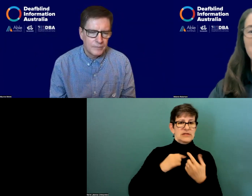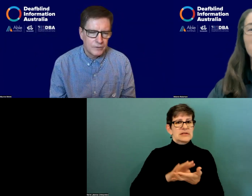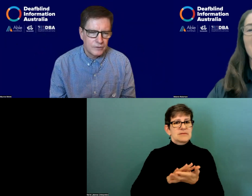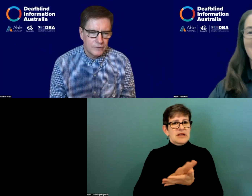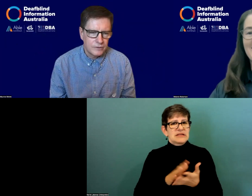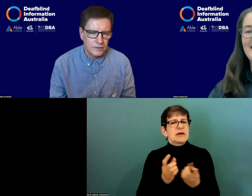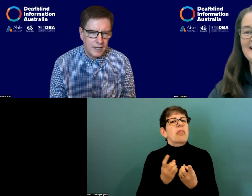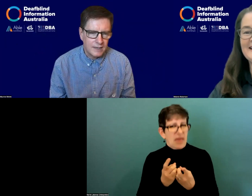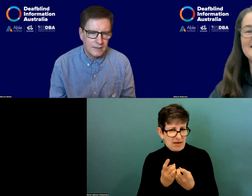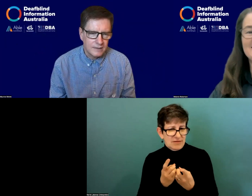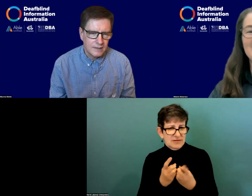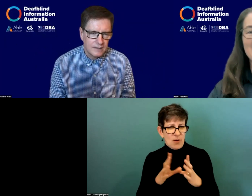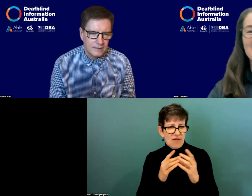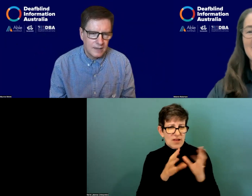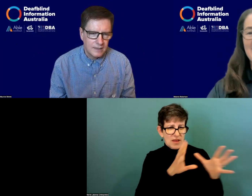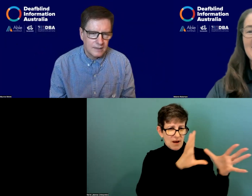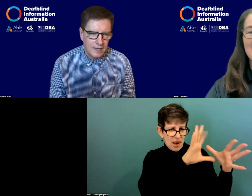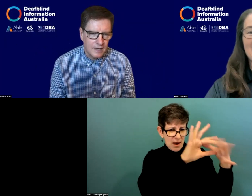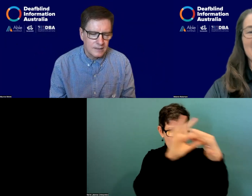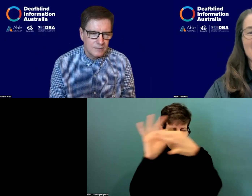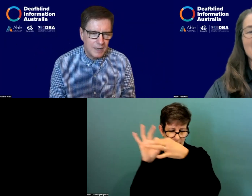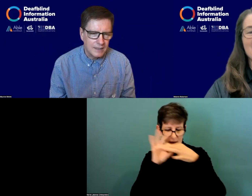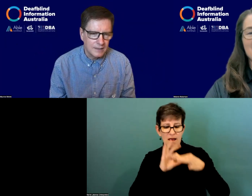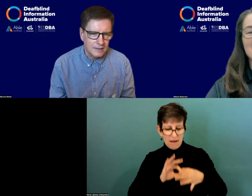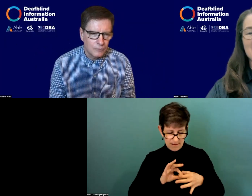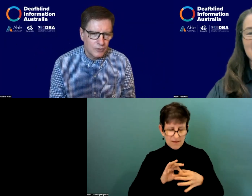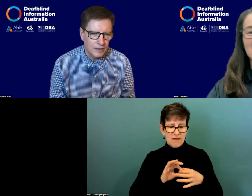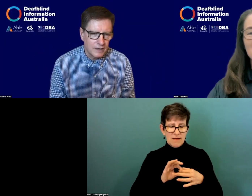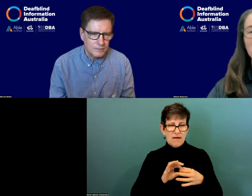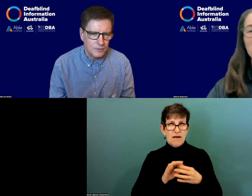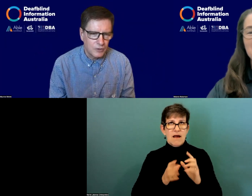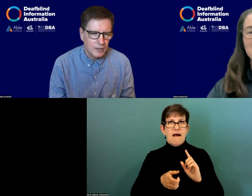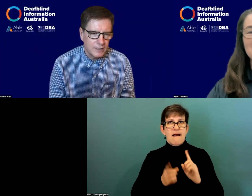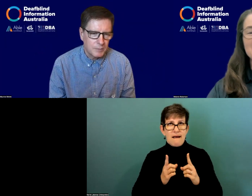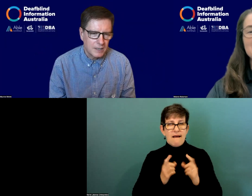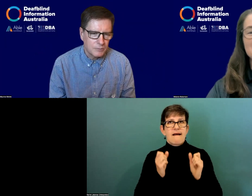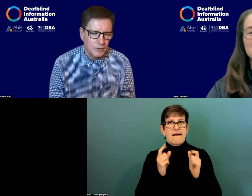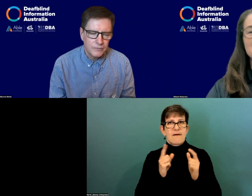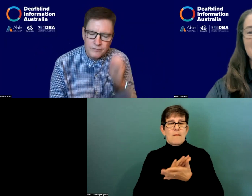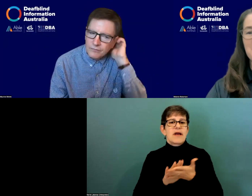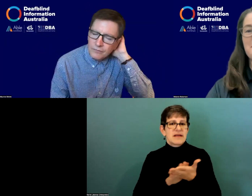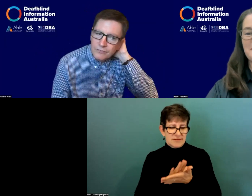To take chaos and make it as orderly as possible.